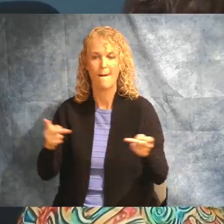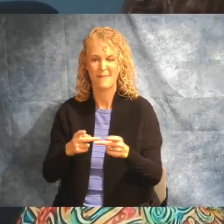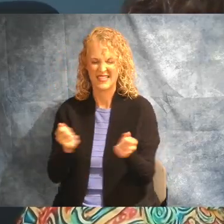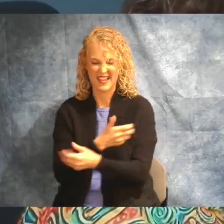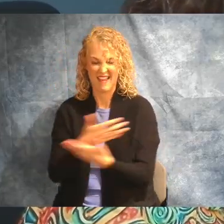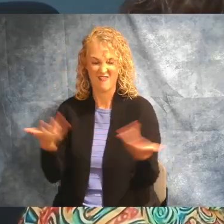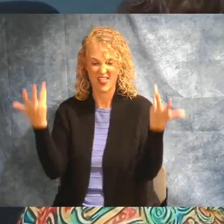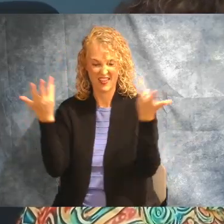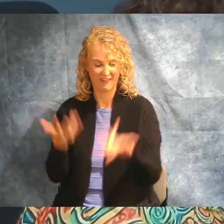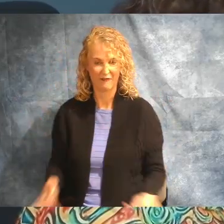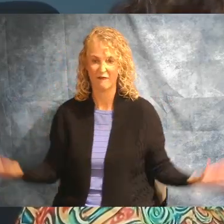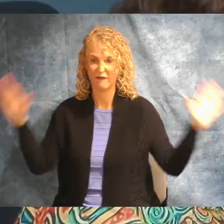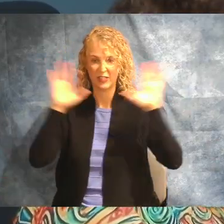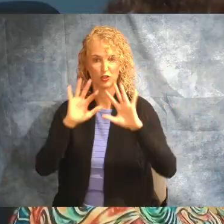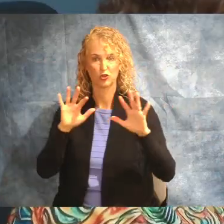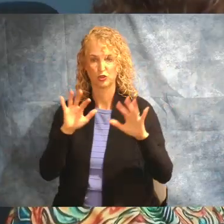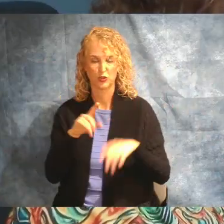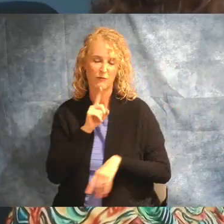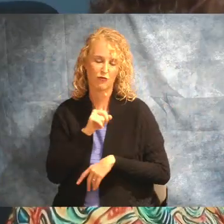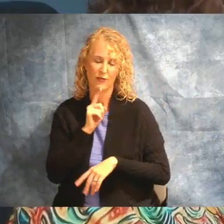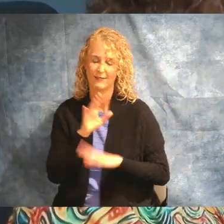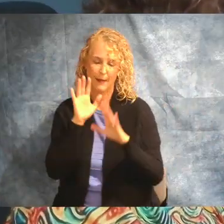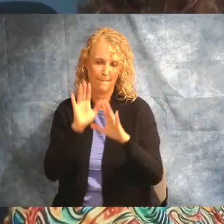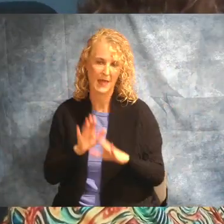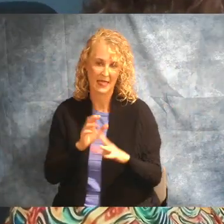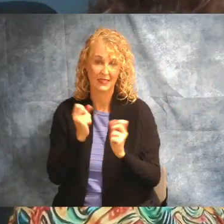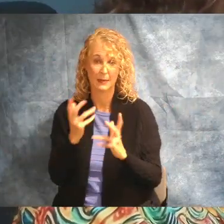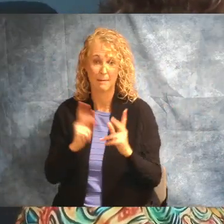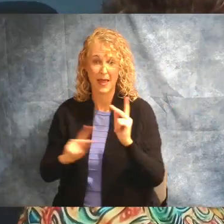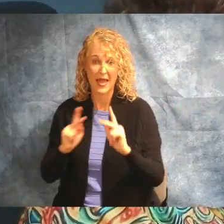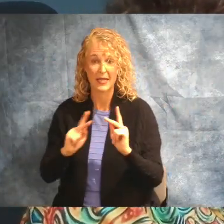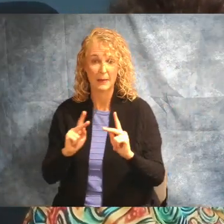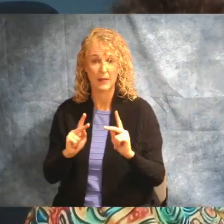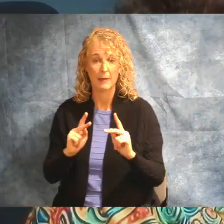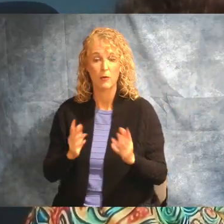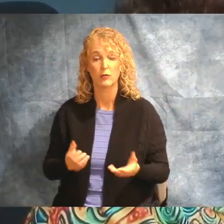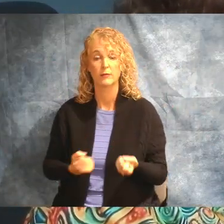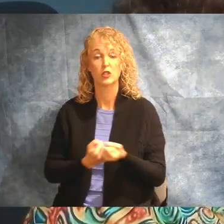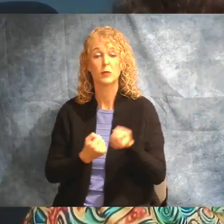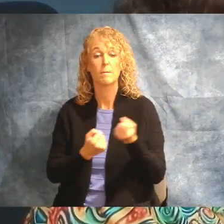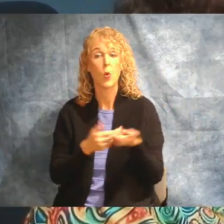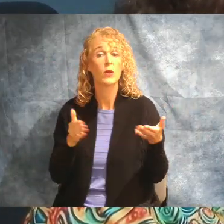onestop with the Small Business Day. A lot of people have small business events and this is what